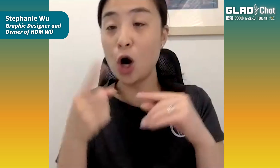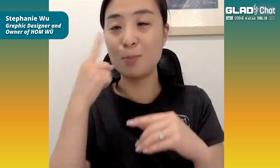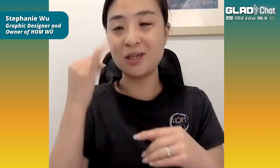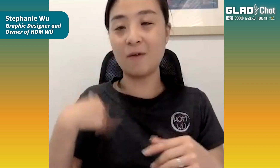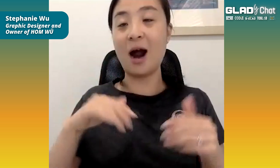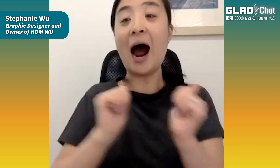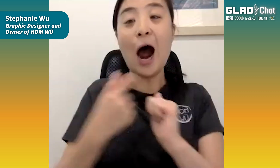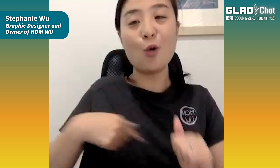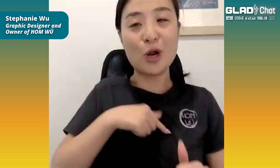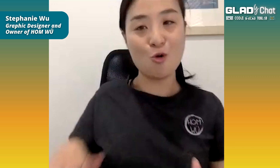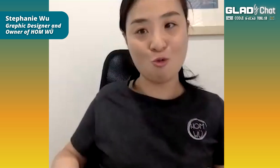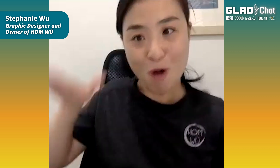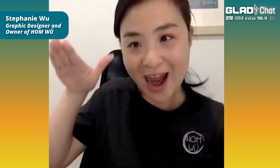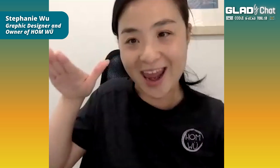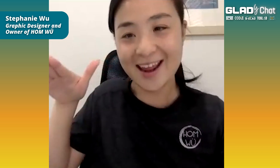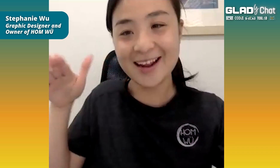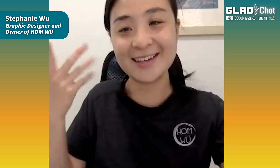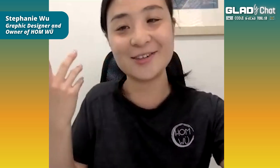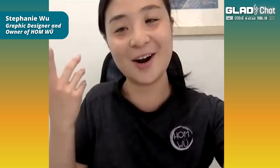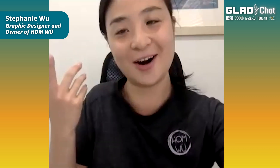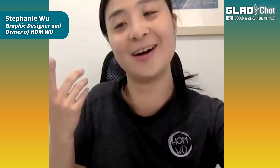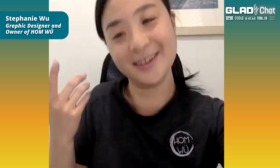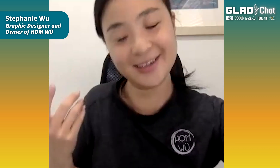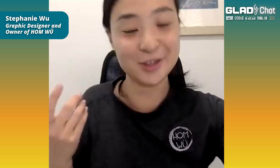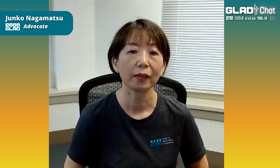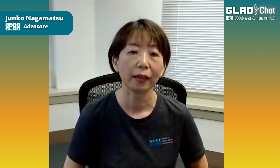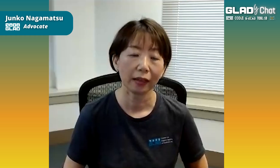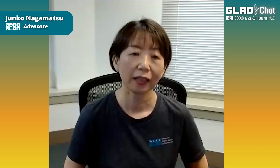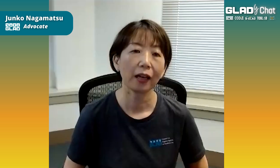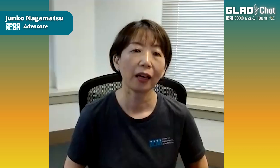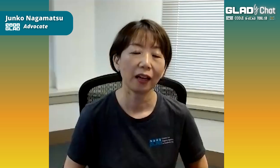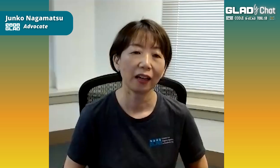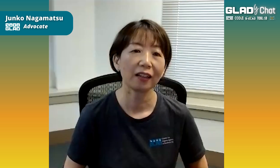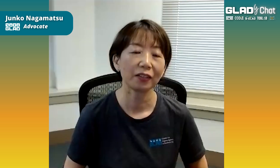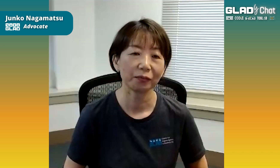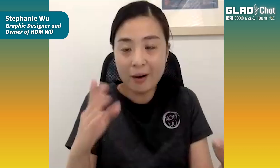because of how we were raised. Yeah.